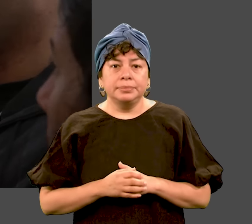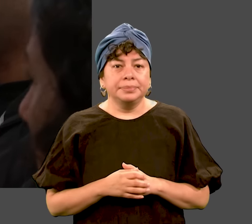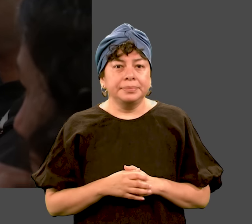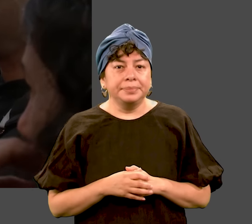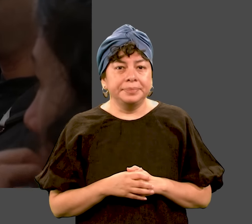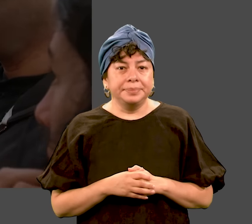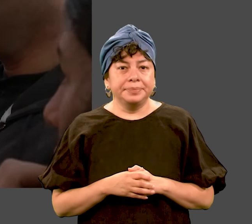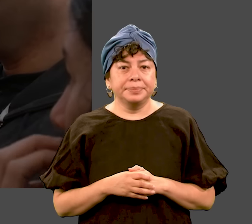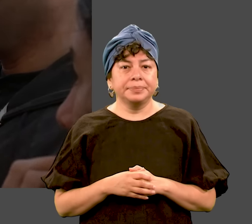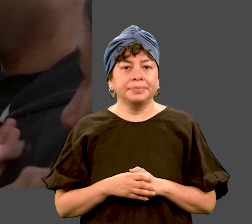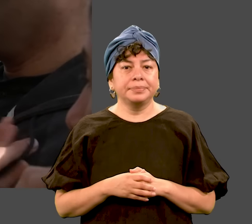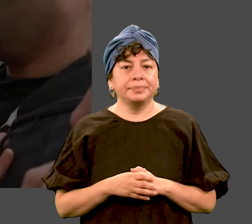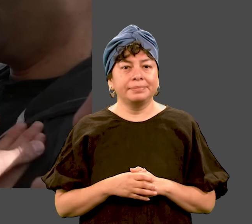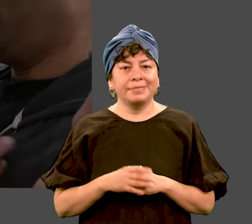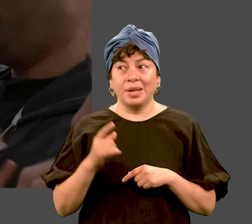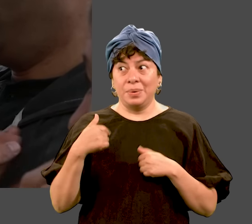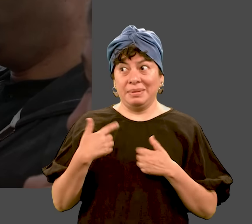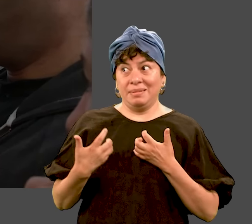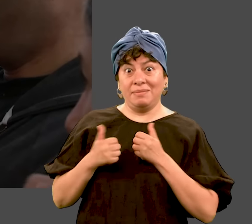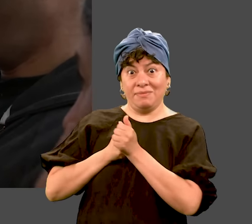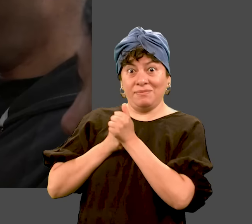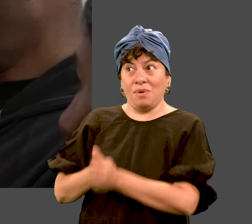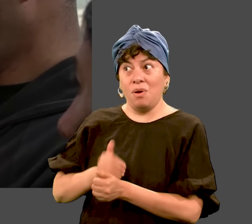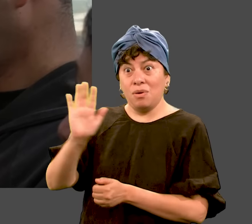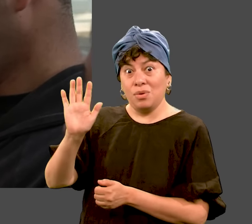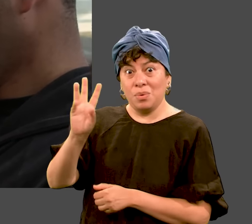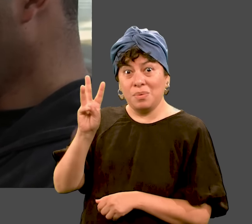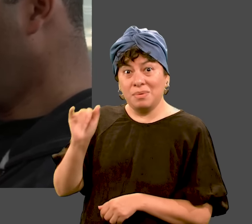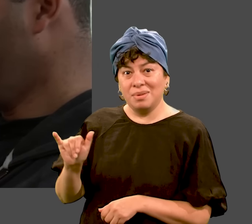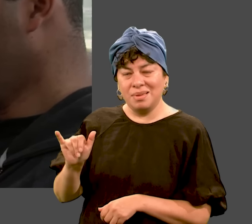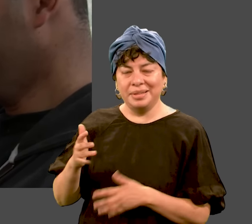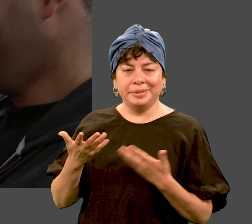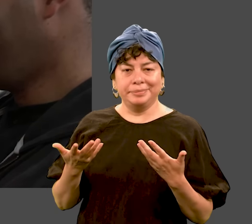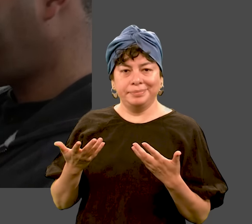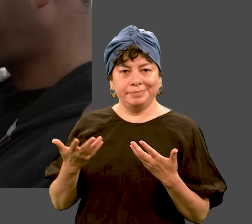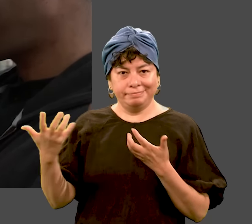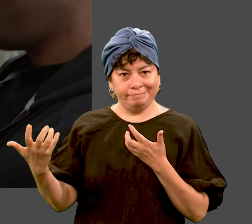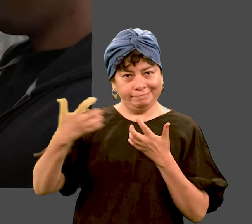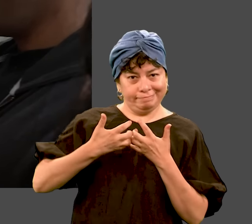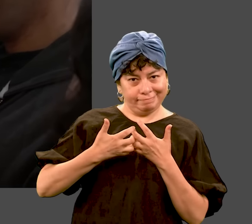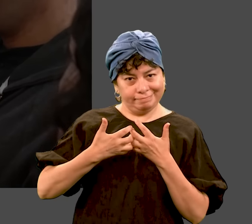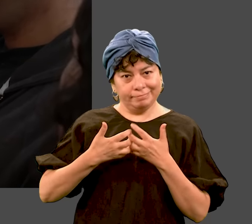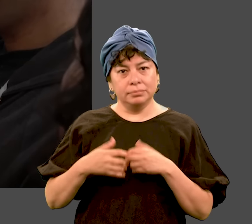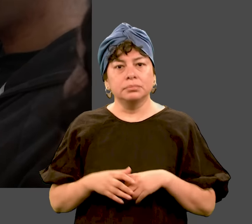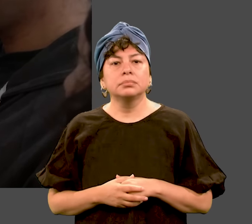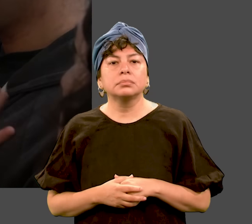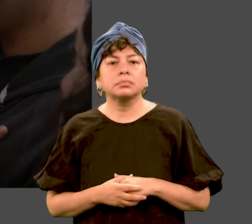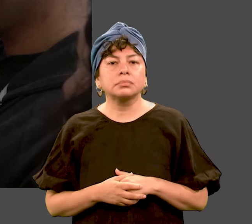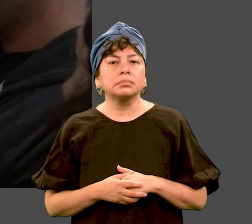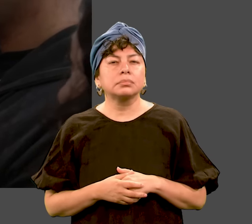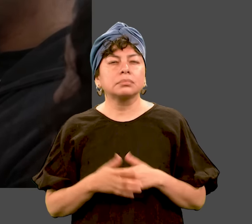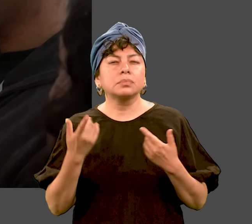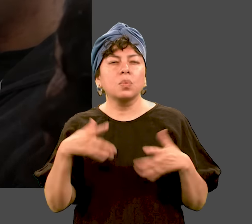to assimilate to hearing/sighted norms. We don't want to think about the fact that the community